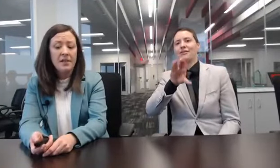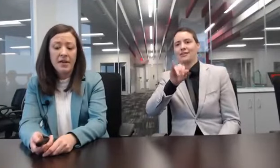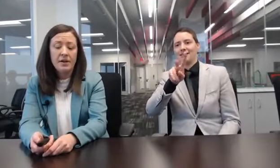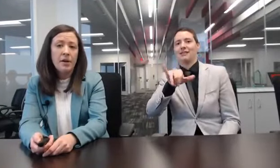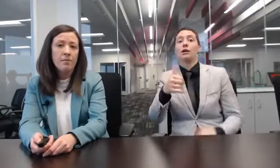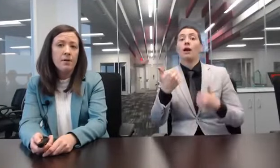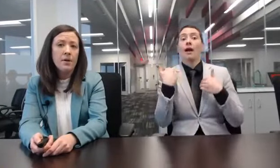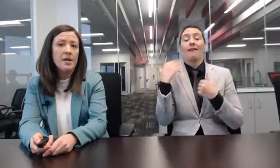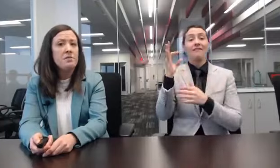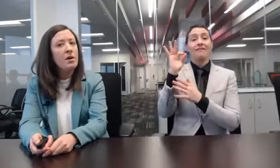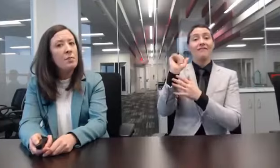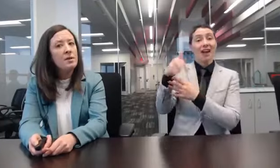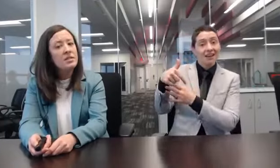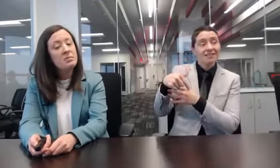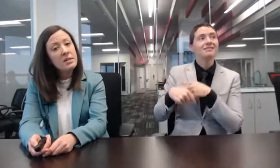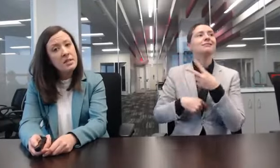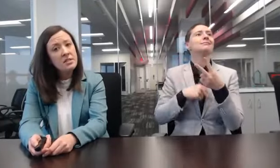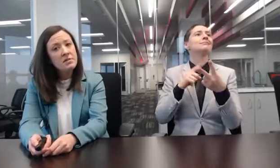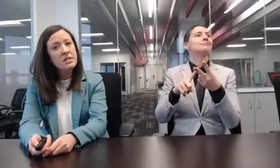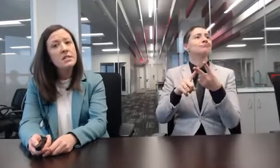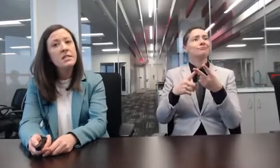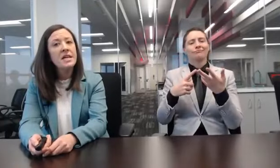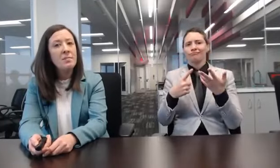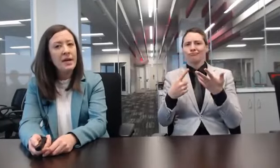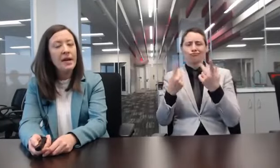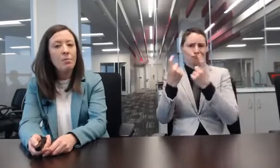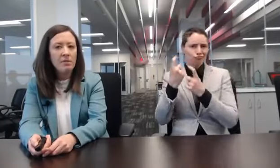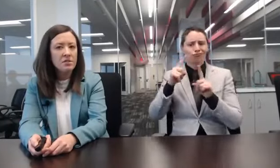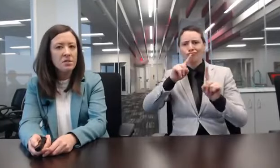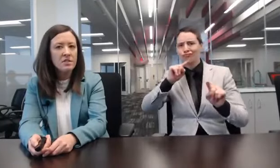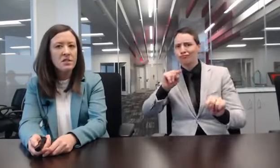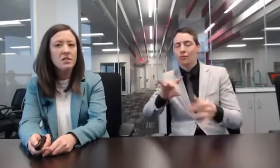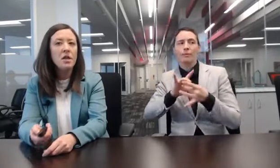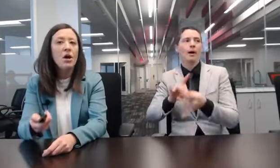that cover developmental disability services and Medicaid waiver services,